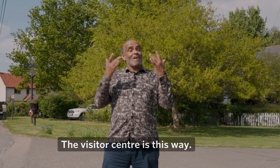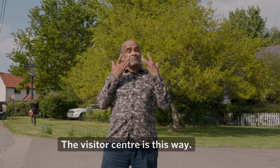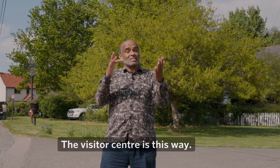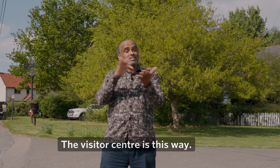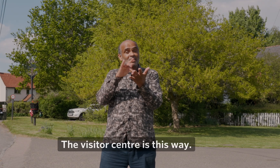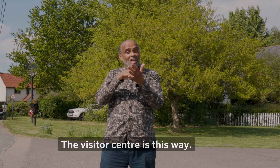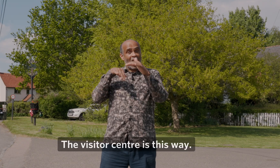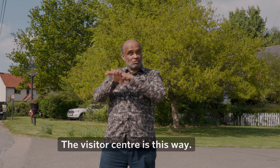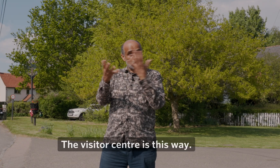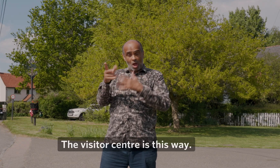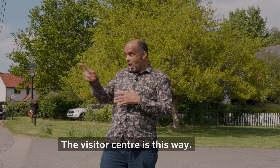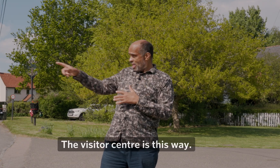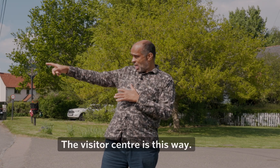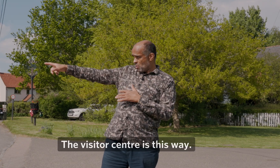The visitor centre is this way.